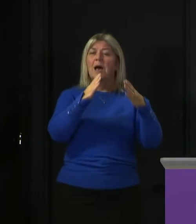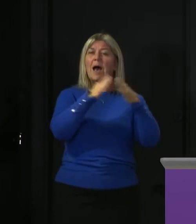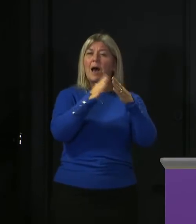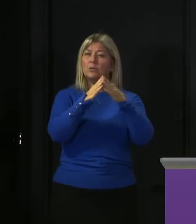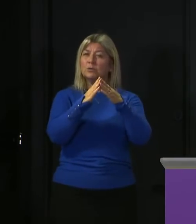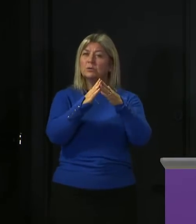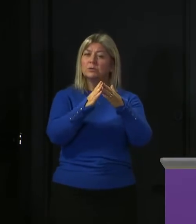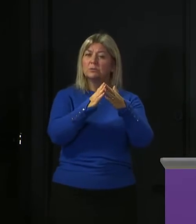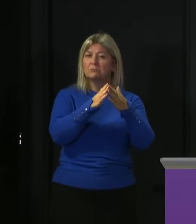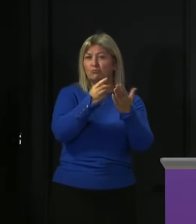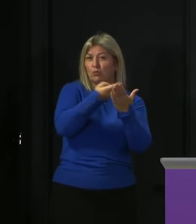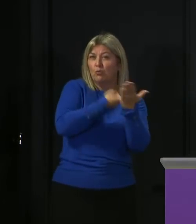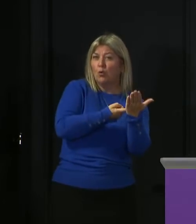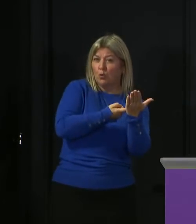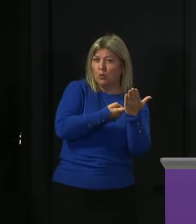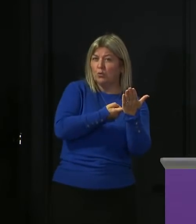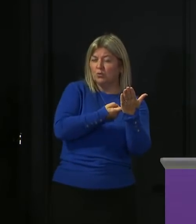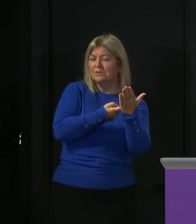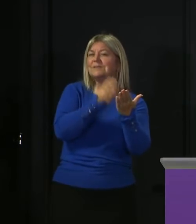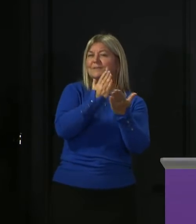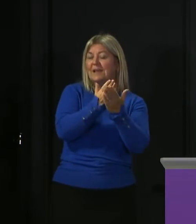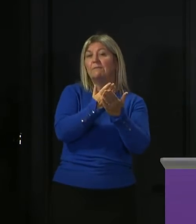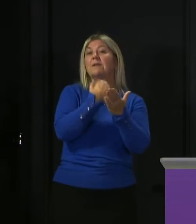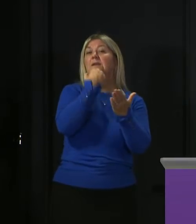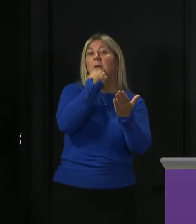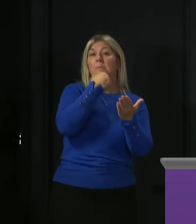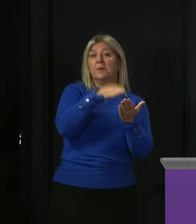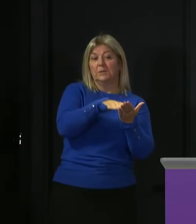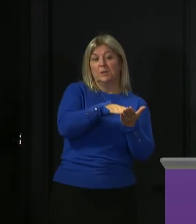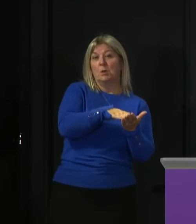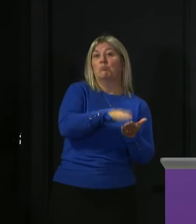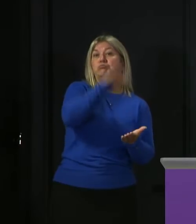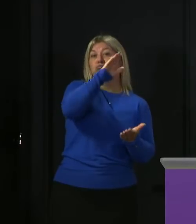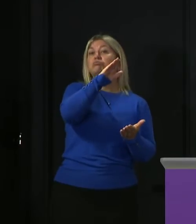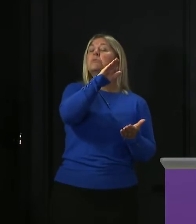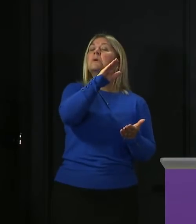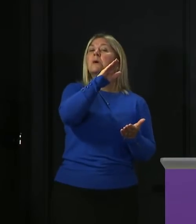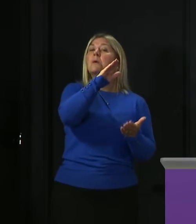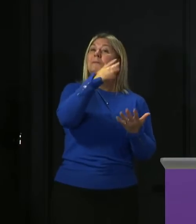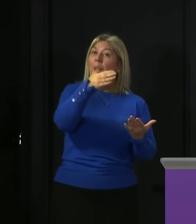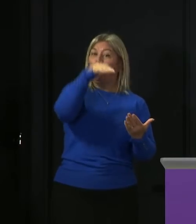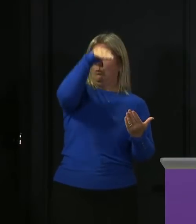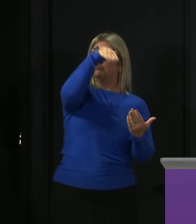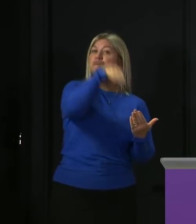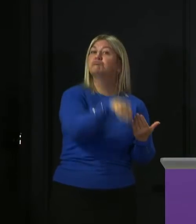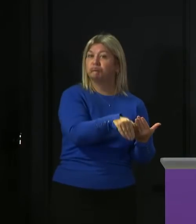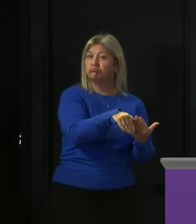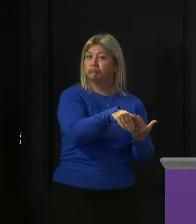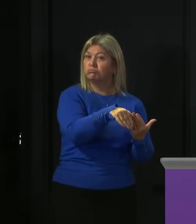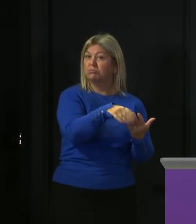have blunted the rise in infections that we were seeing when we put those restrictions in place.